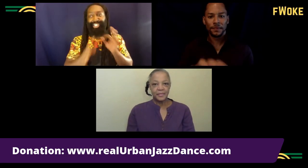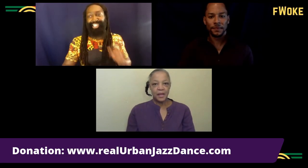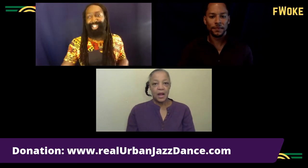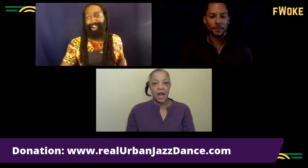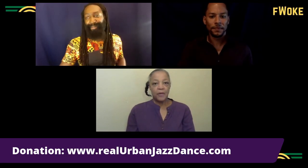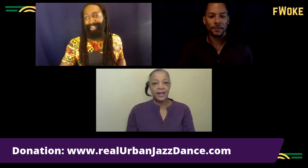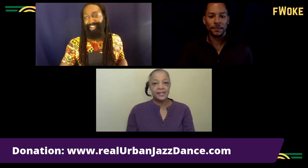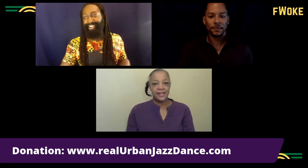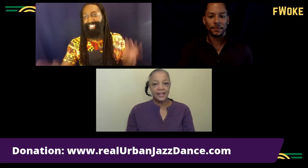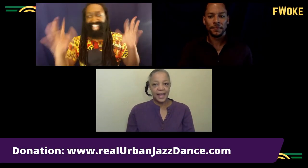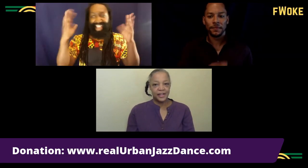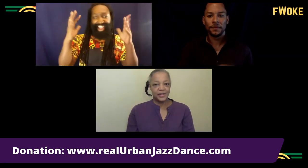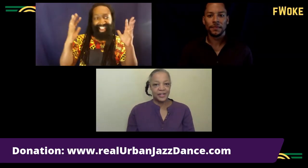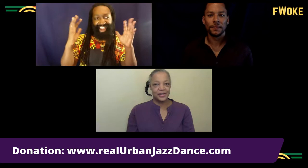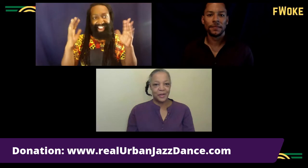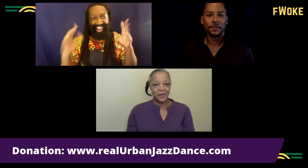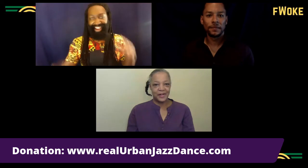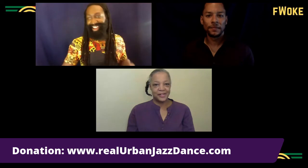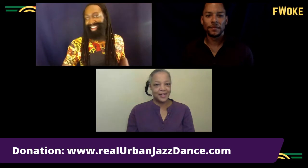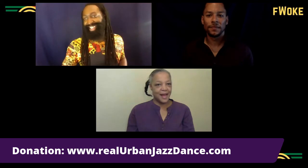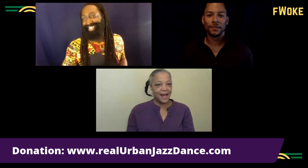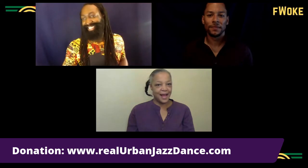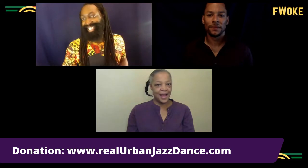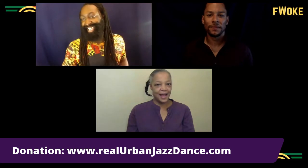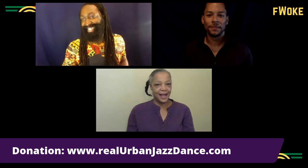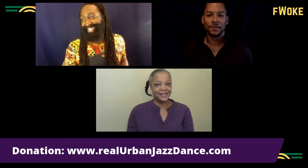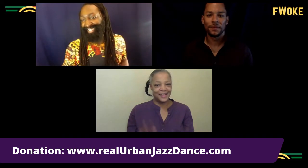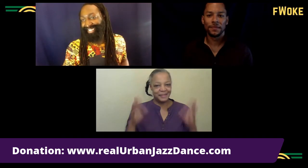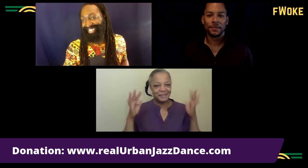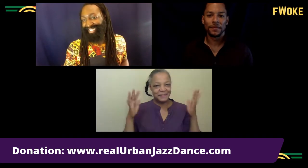I wanna say thank you to interpreters. Yeei!